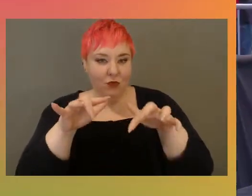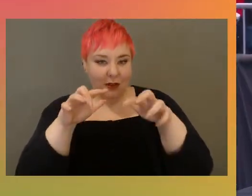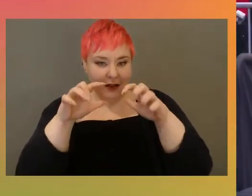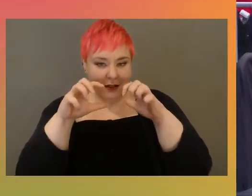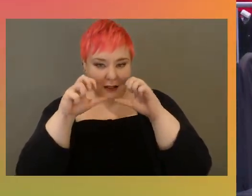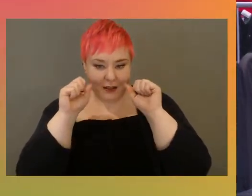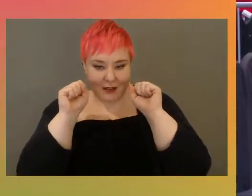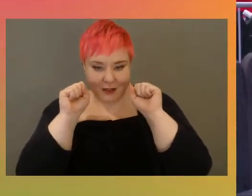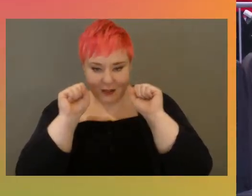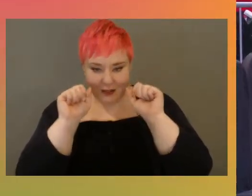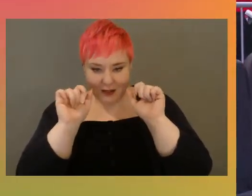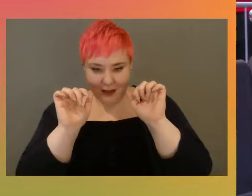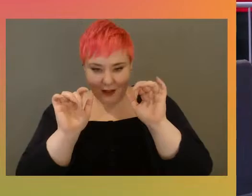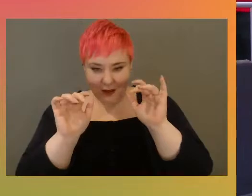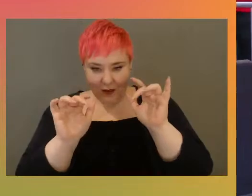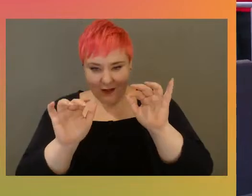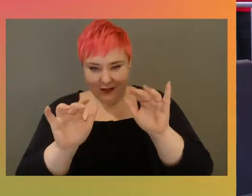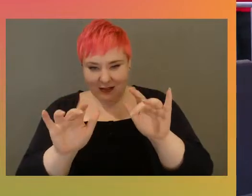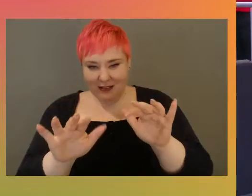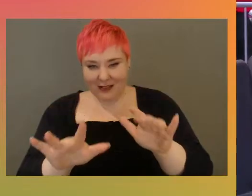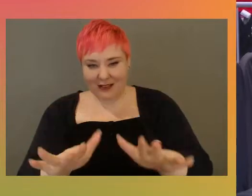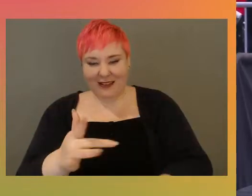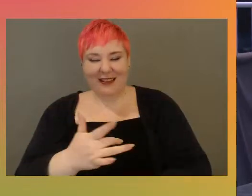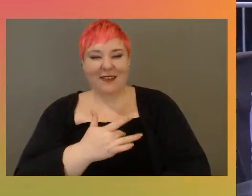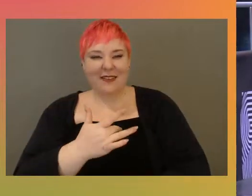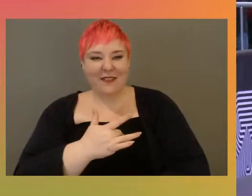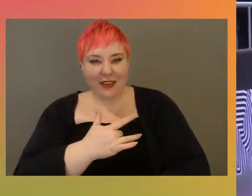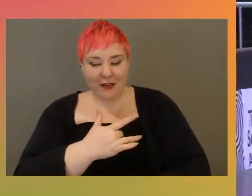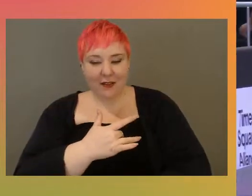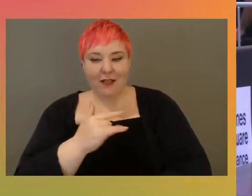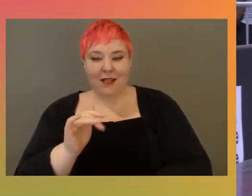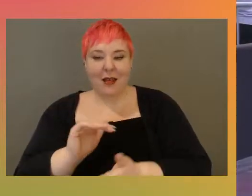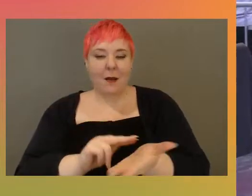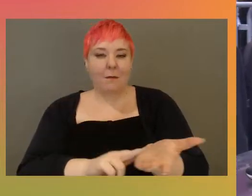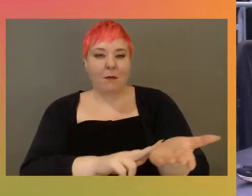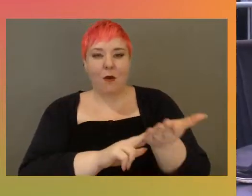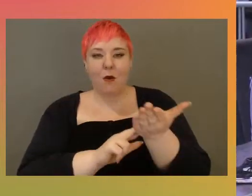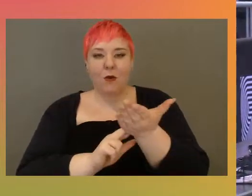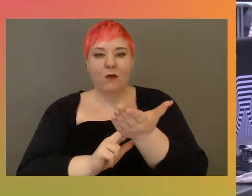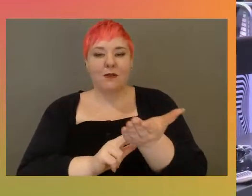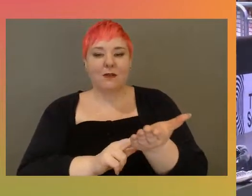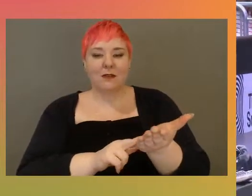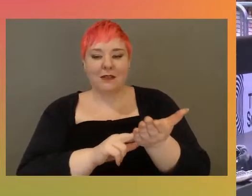FORWARD, RELEASE YOUR NECK AND YOUR HEAD. BREATHING IN.